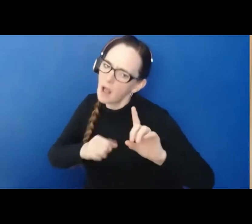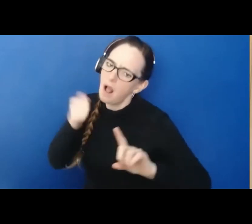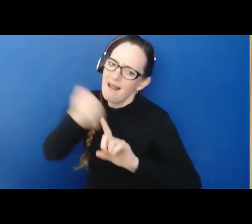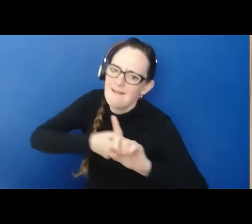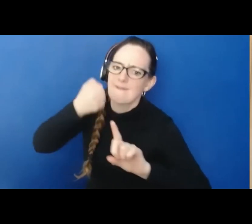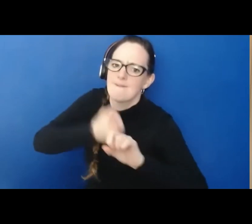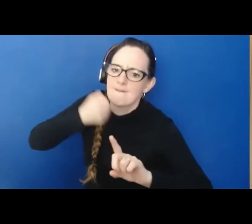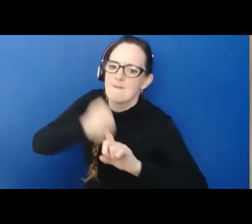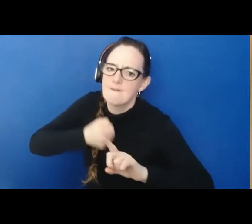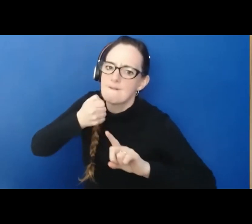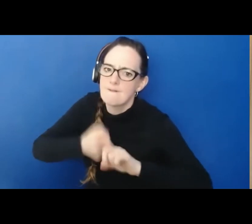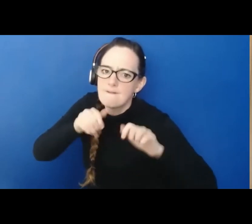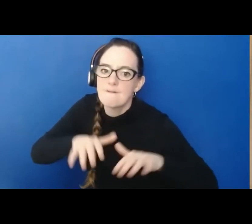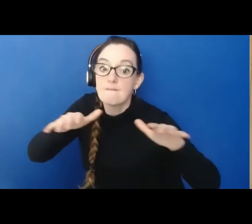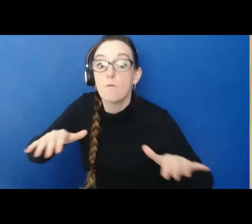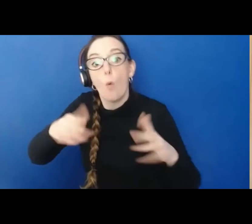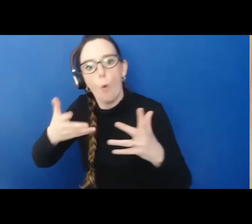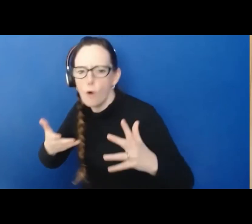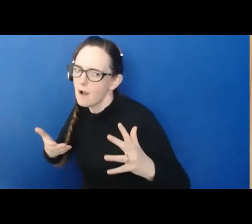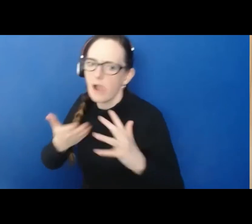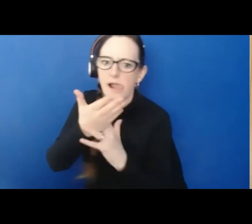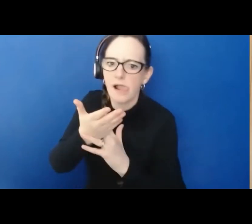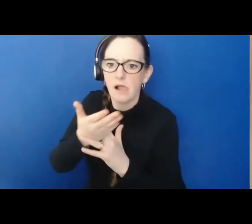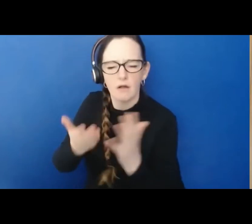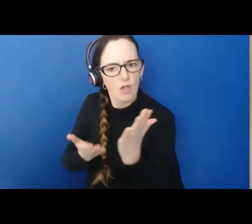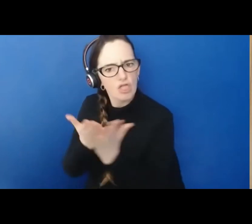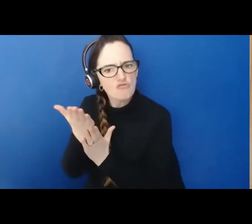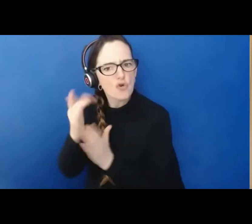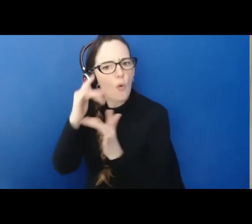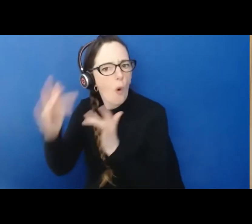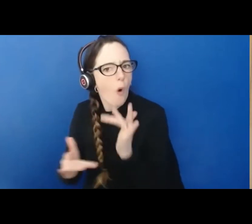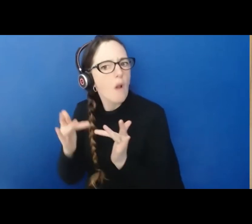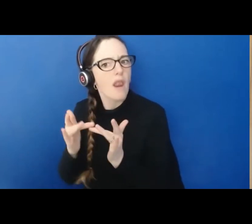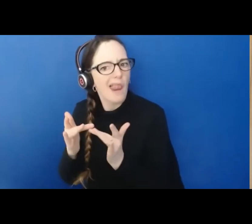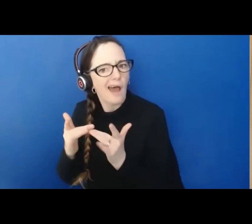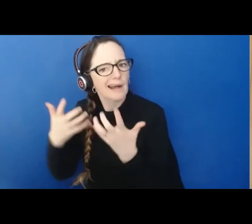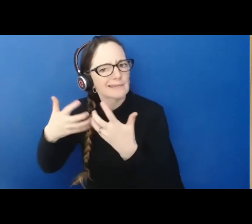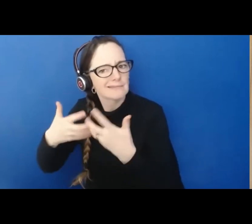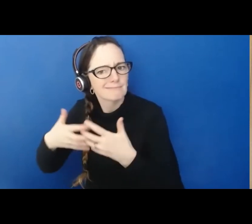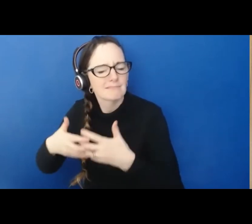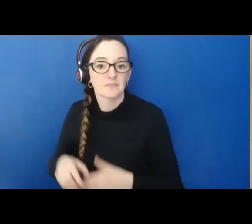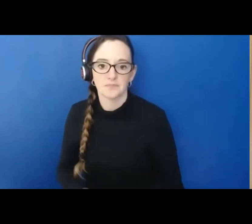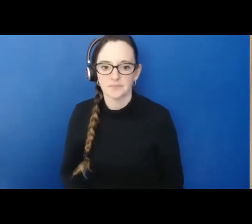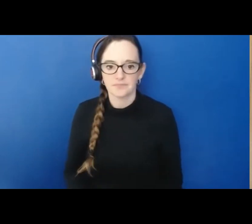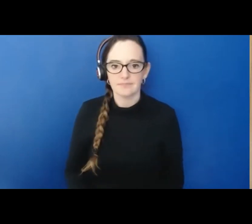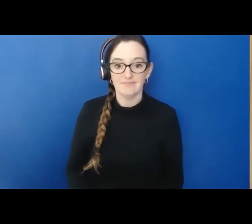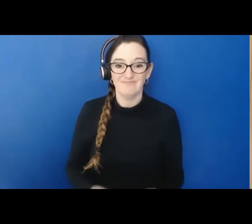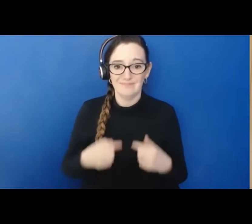Right, I m going to wrap up there. But just before I hand over to Penny and Soledad,